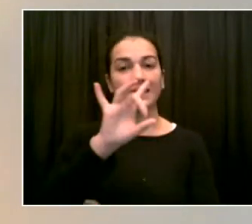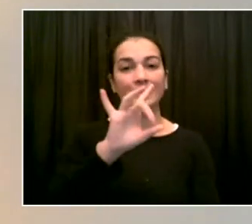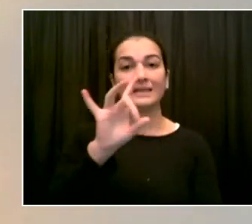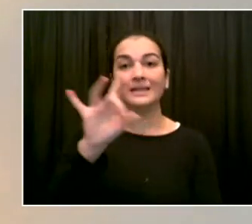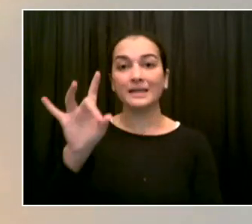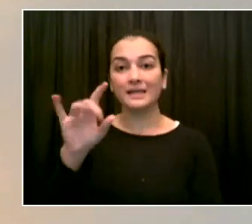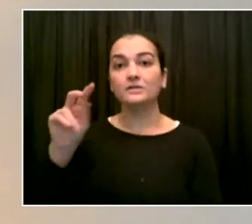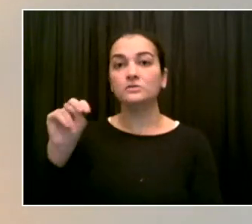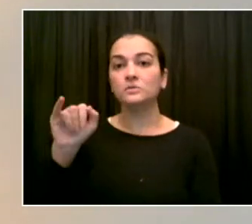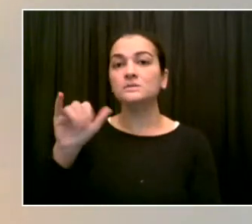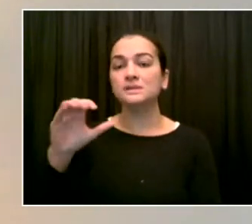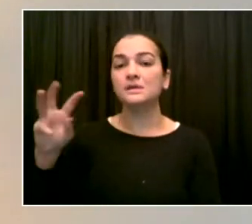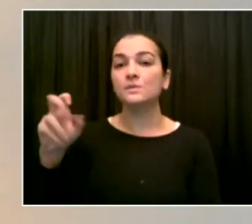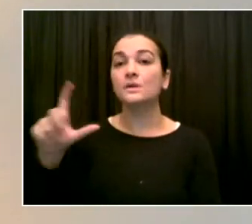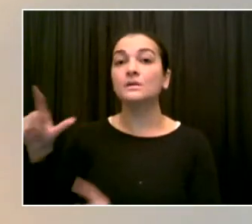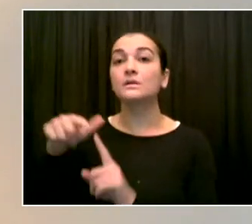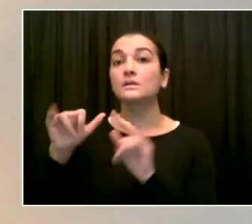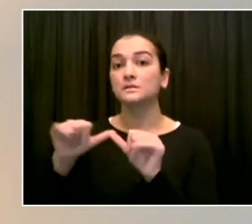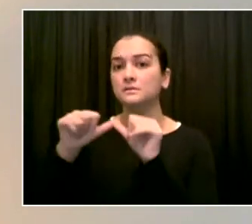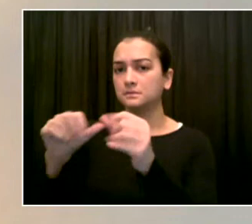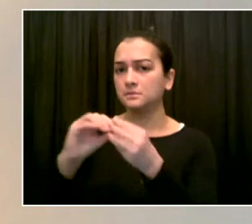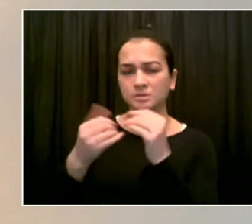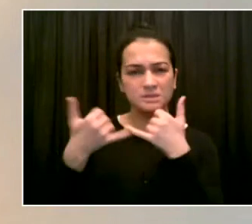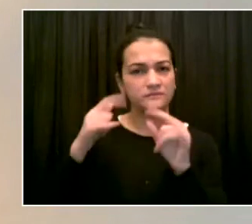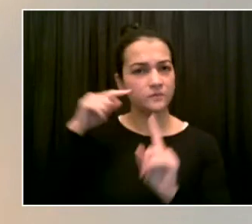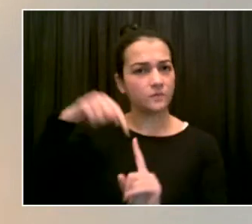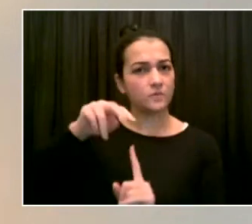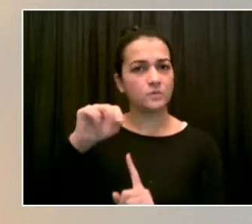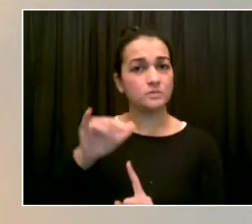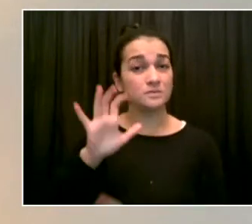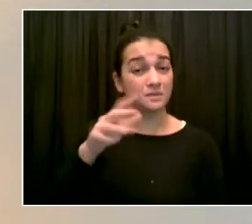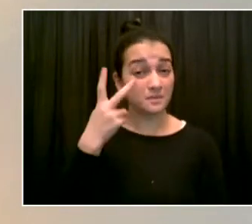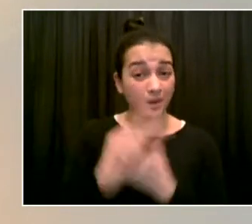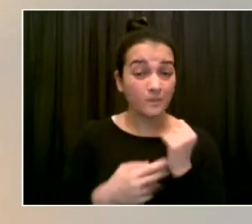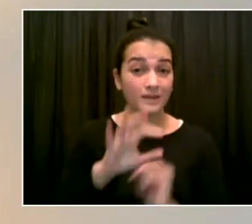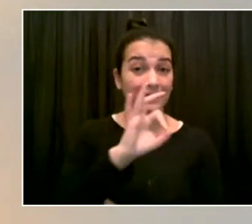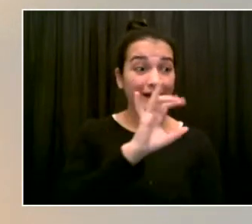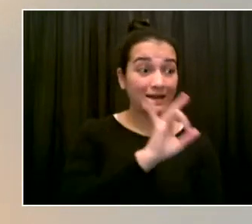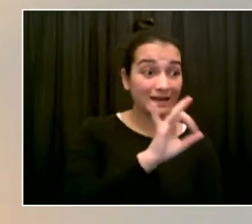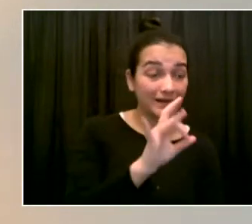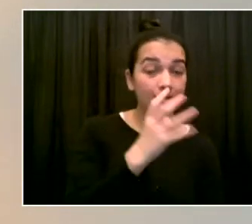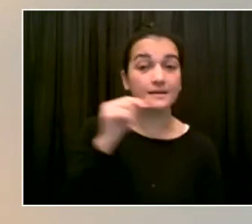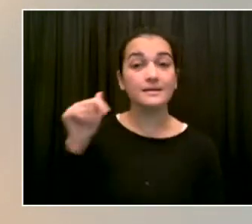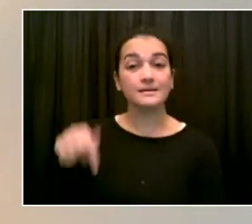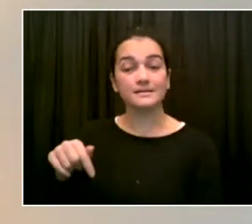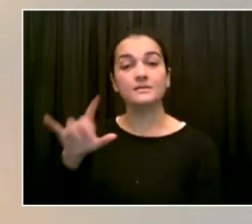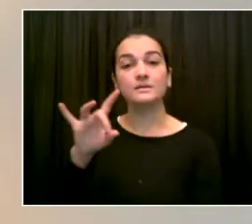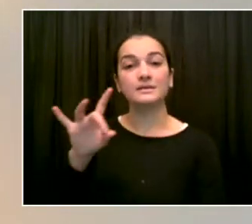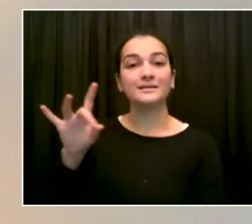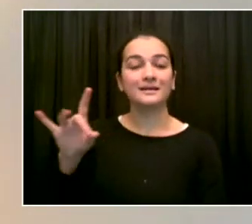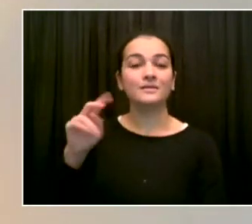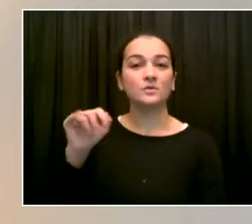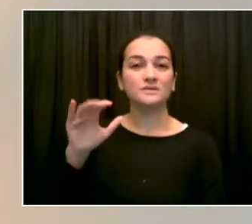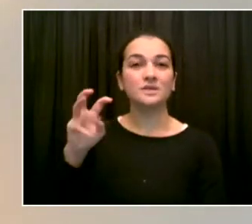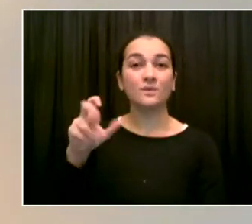TEXT WELL TO